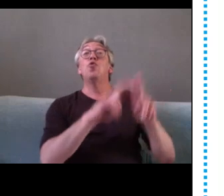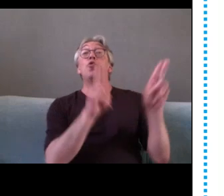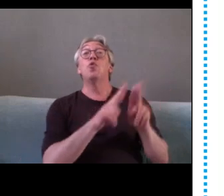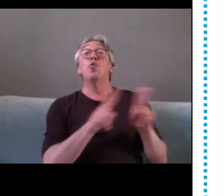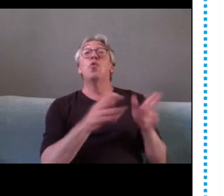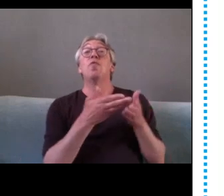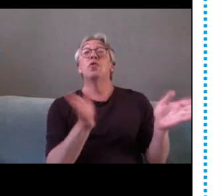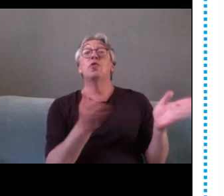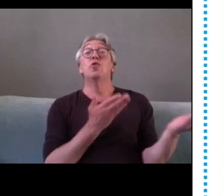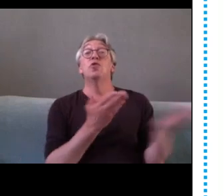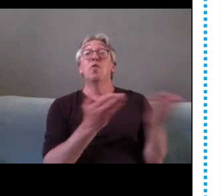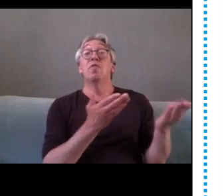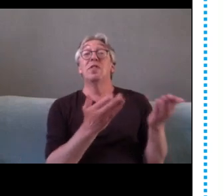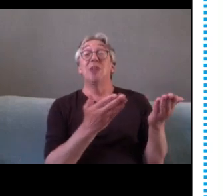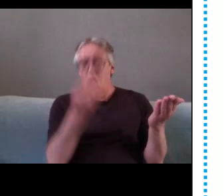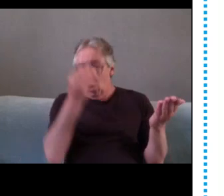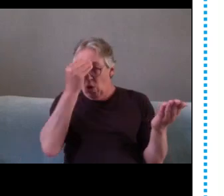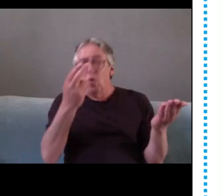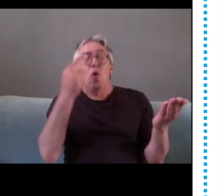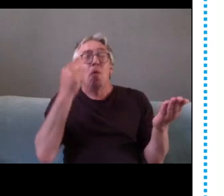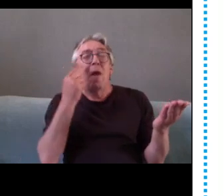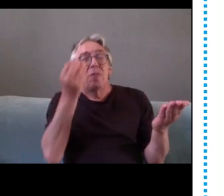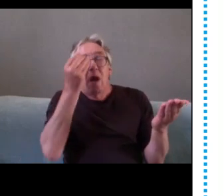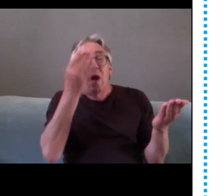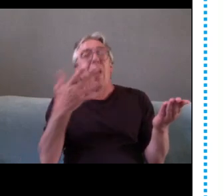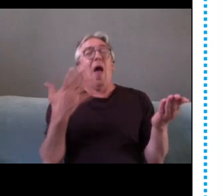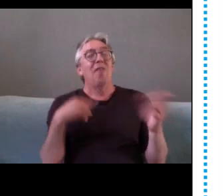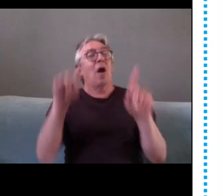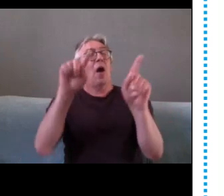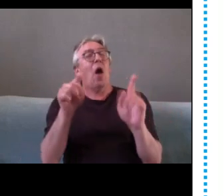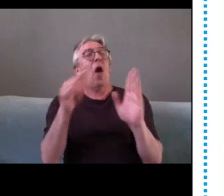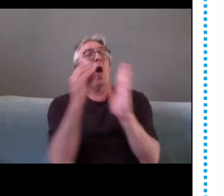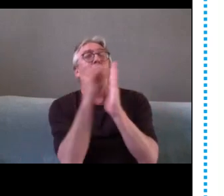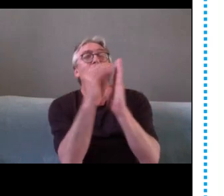next to the points that we mention. This is just to help you later